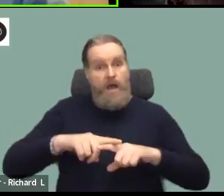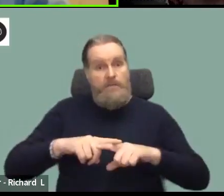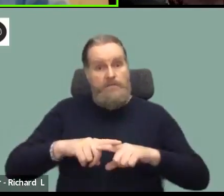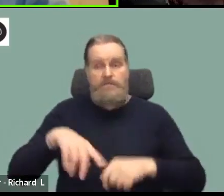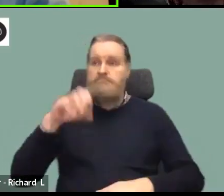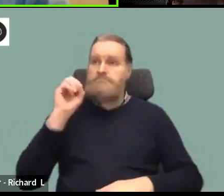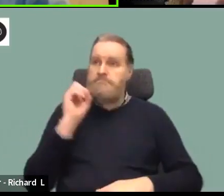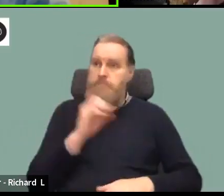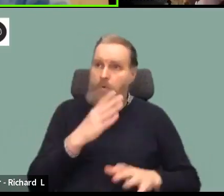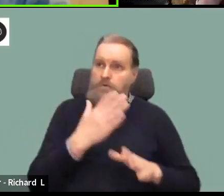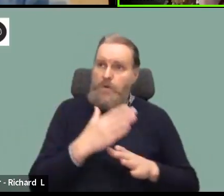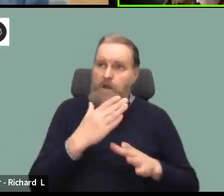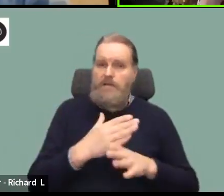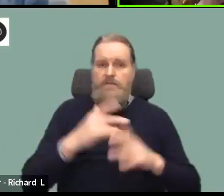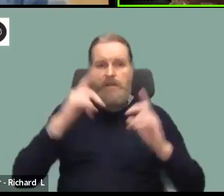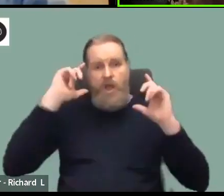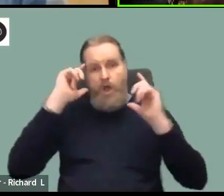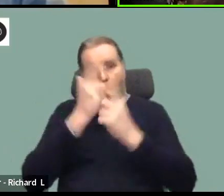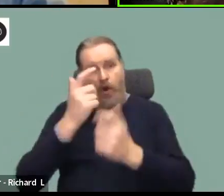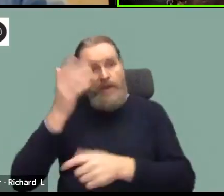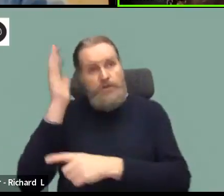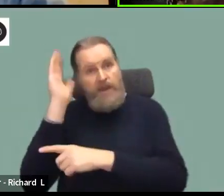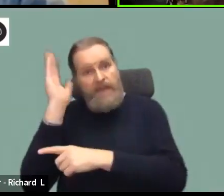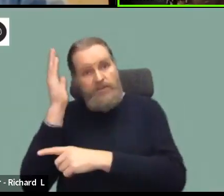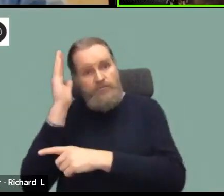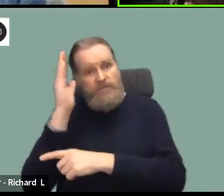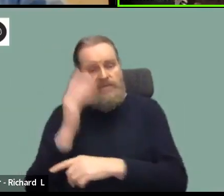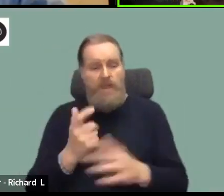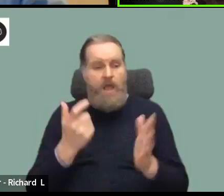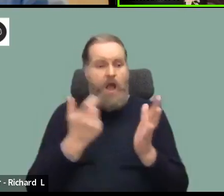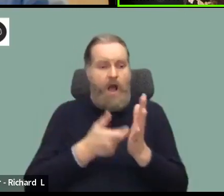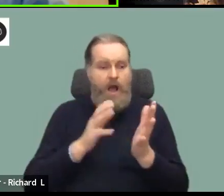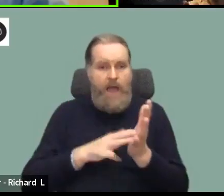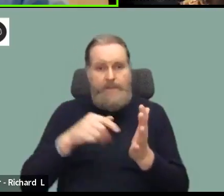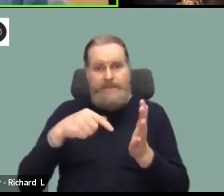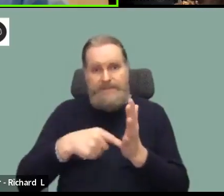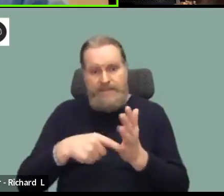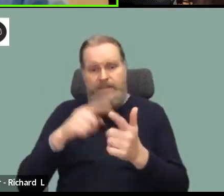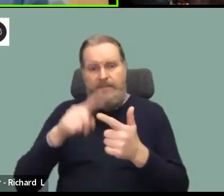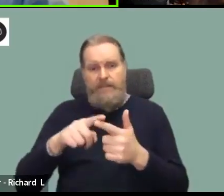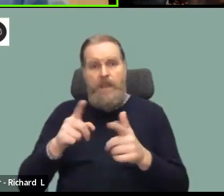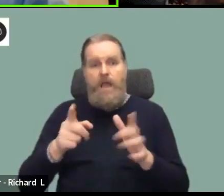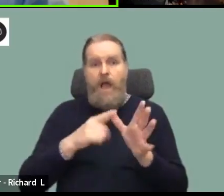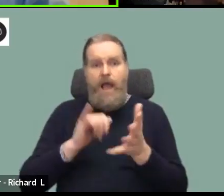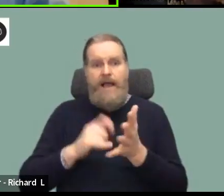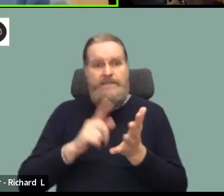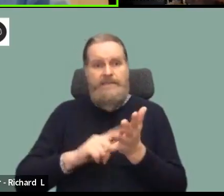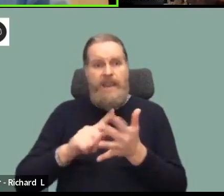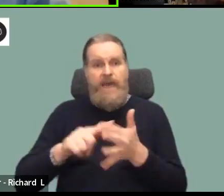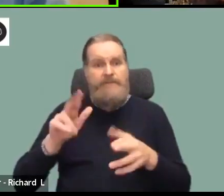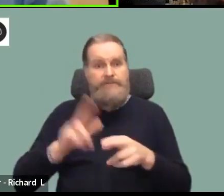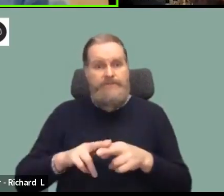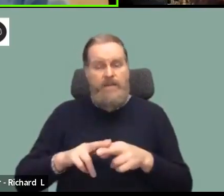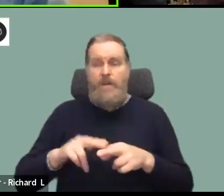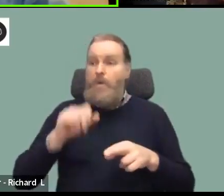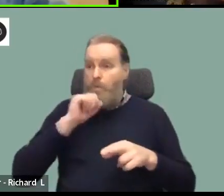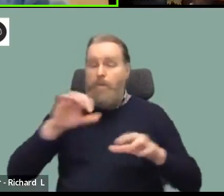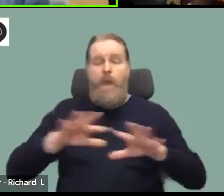over the line. In addition to us, in addition to the postal workers the college lectures have been on strike today. any more empty any more empty and as F any more empty and as F.